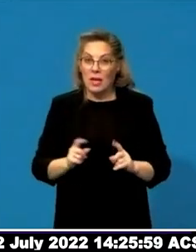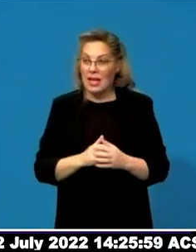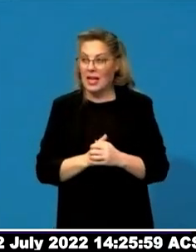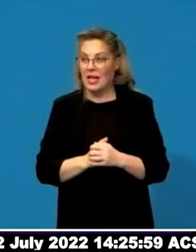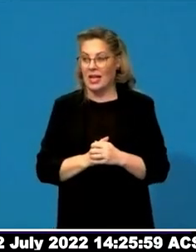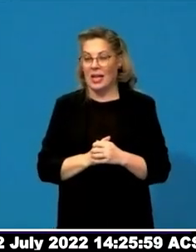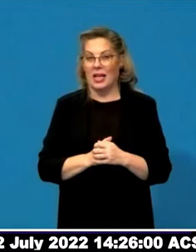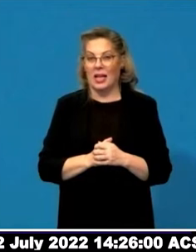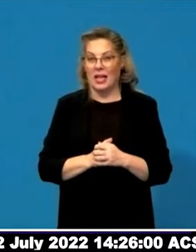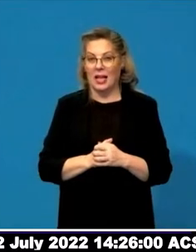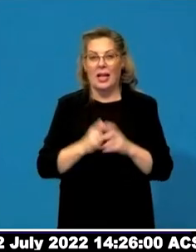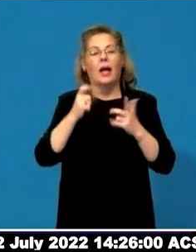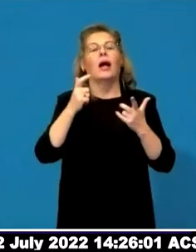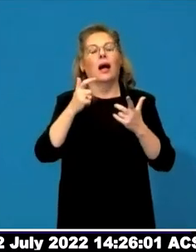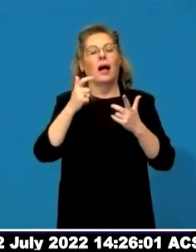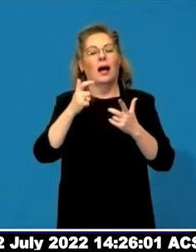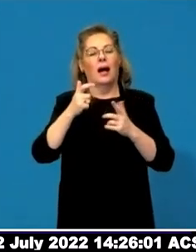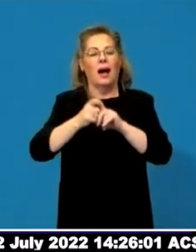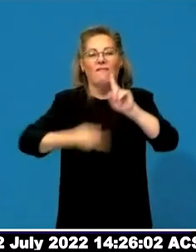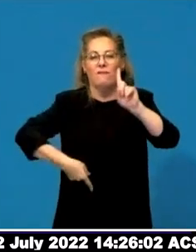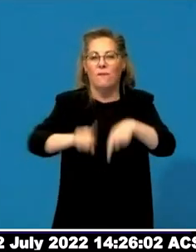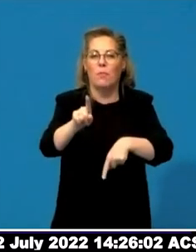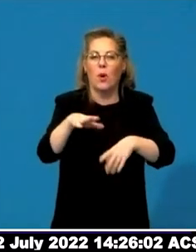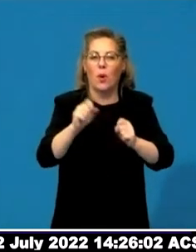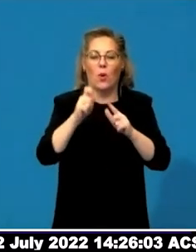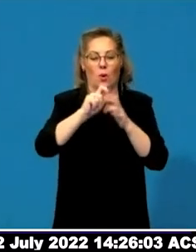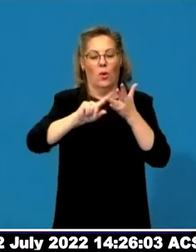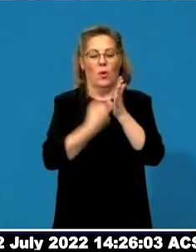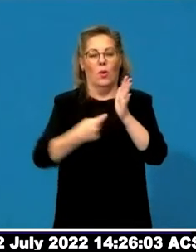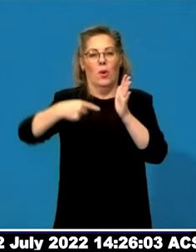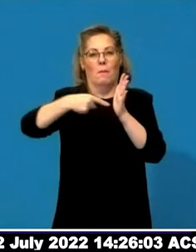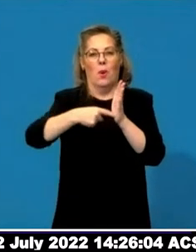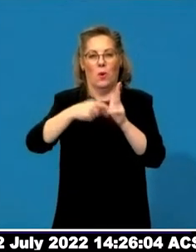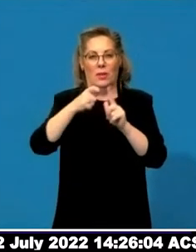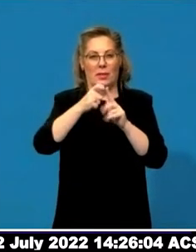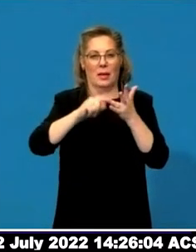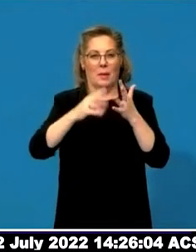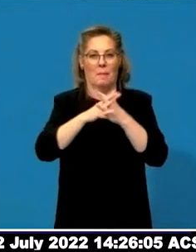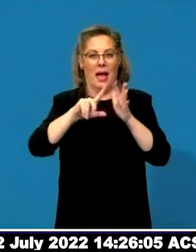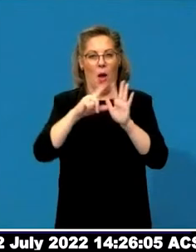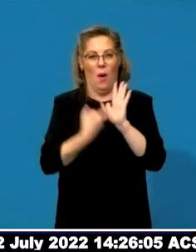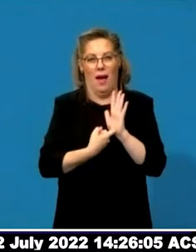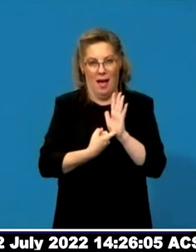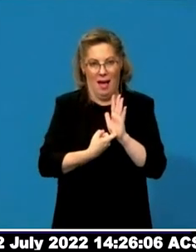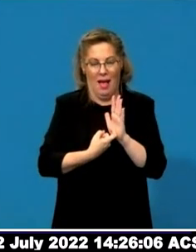Port Power and Adelaide Crows. According to Margaret. Well, unfortunately, Commissioner McEwin